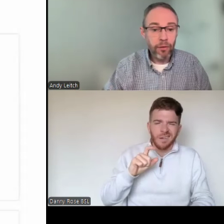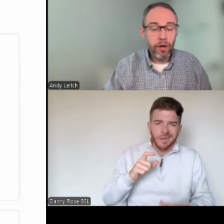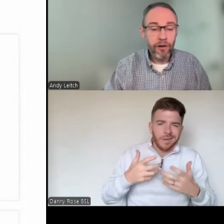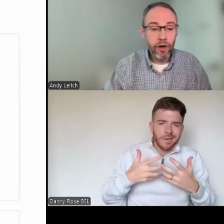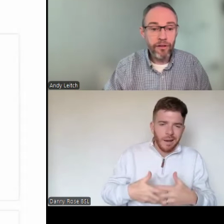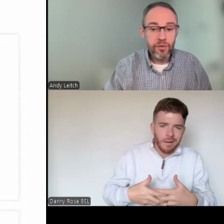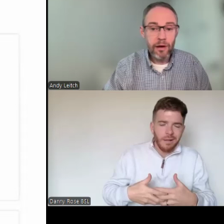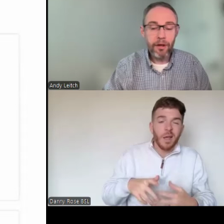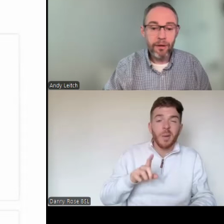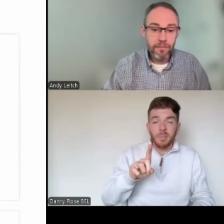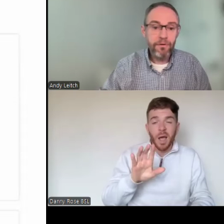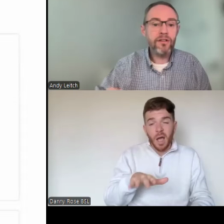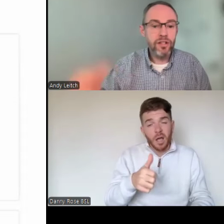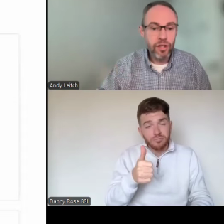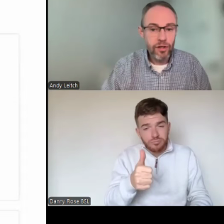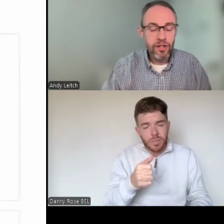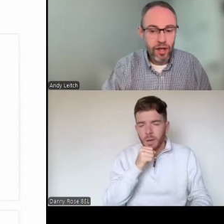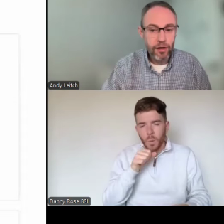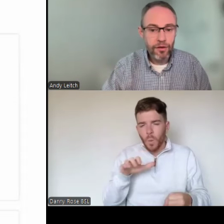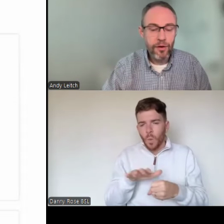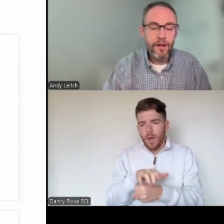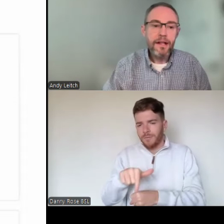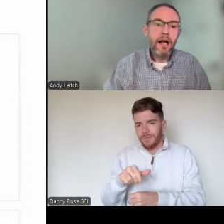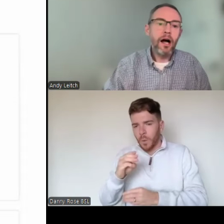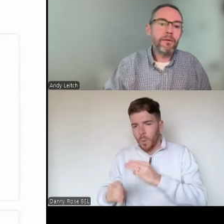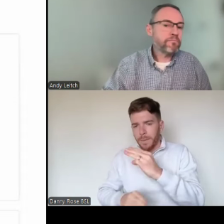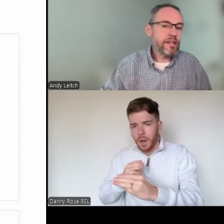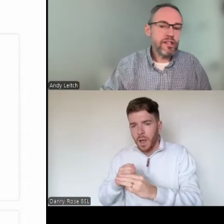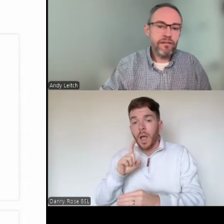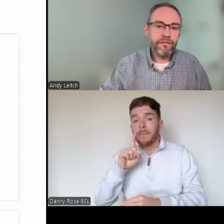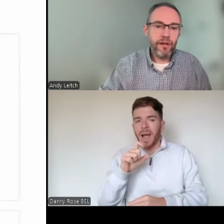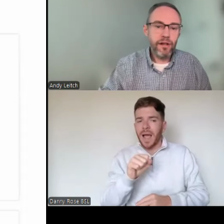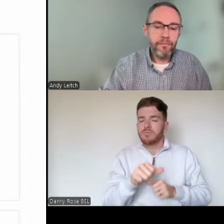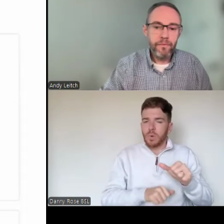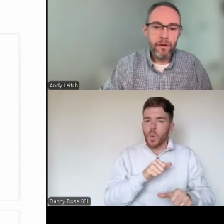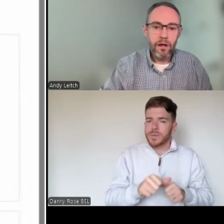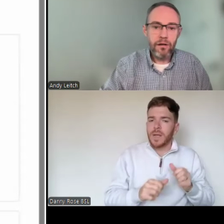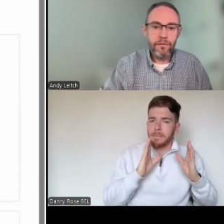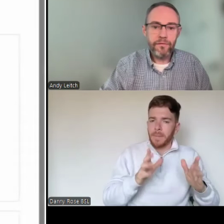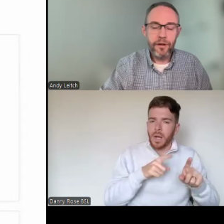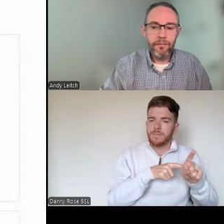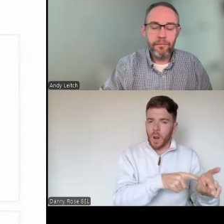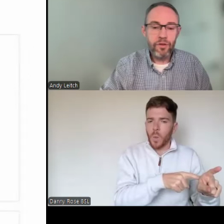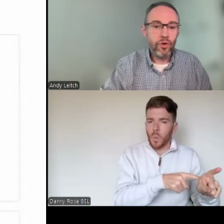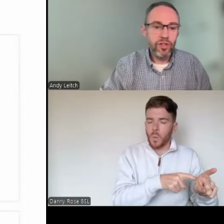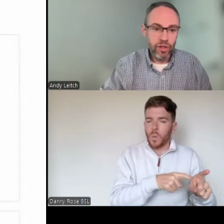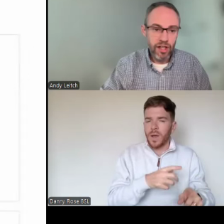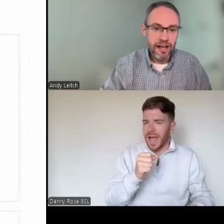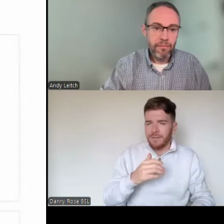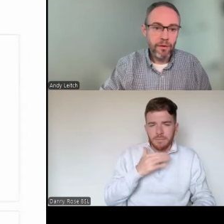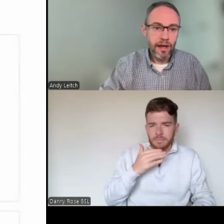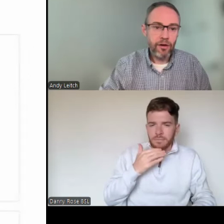Not covering it off in this webinar, but it's a process that you do need to go through. There's plenty of resources online to help you with that.